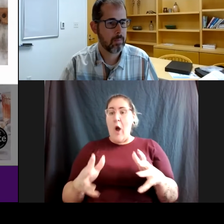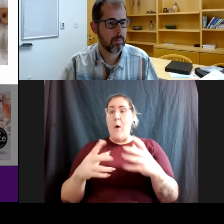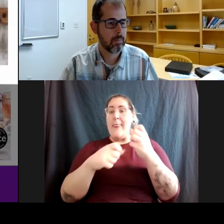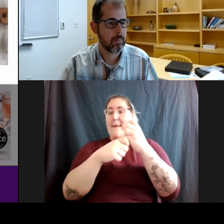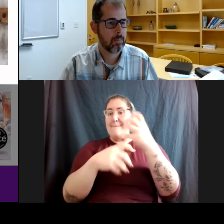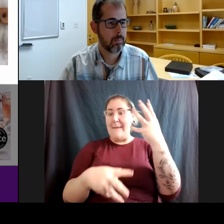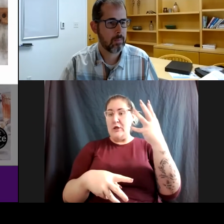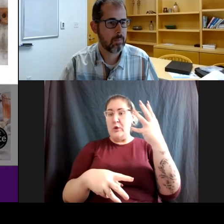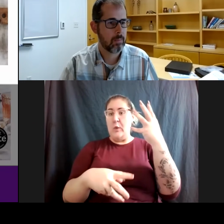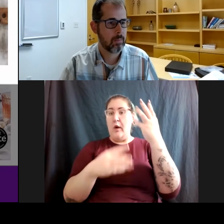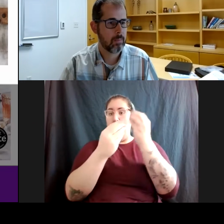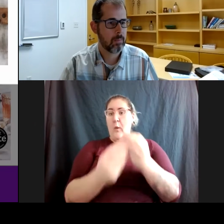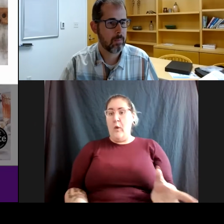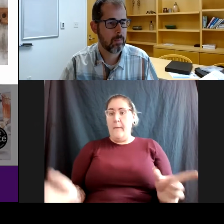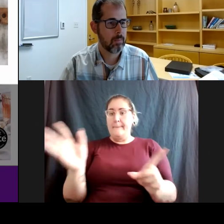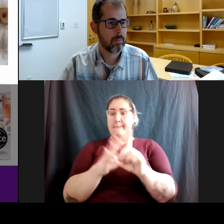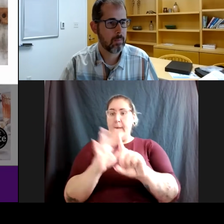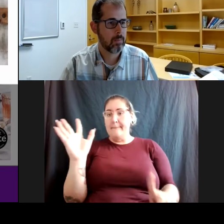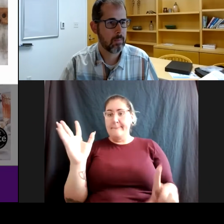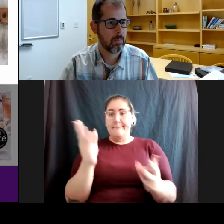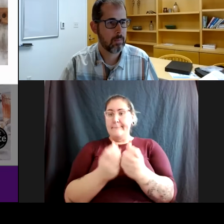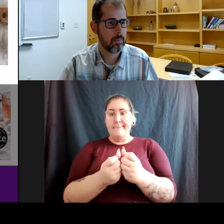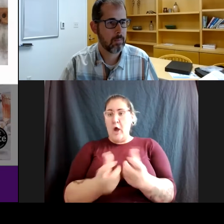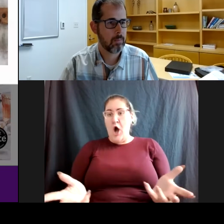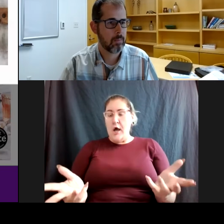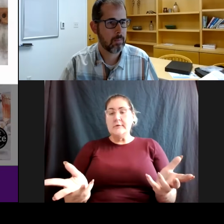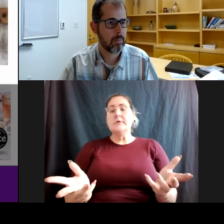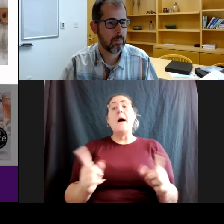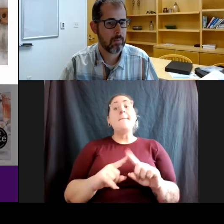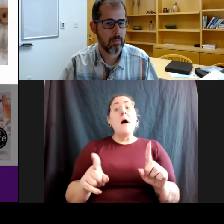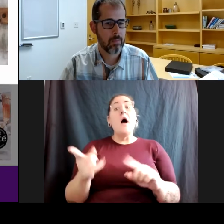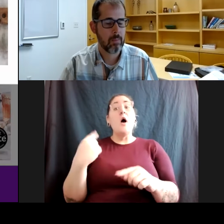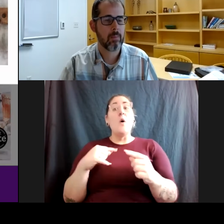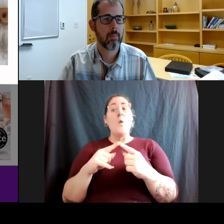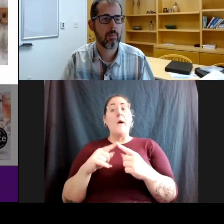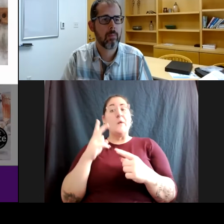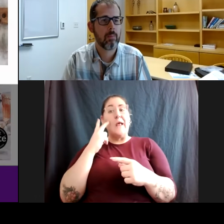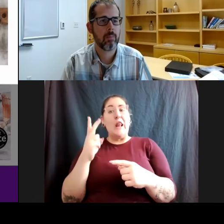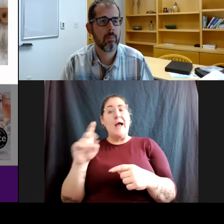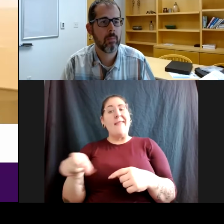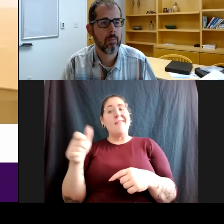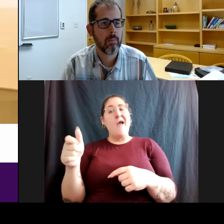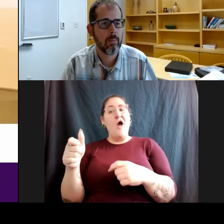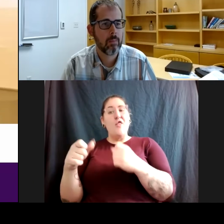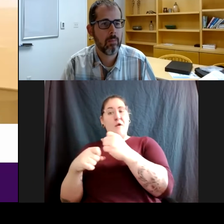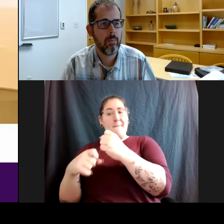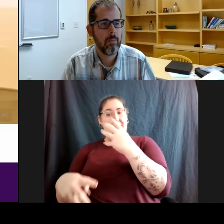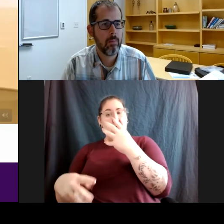at the previous menu, the one on the festival website, this one where we have got a really